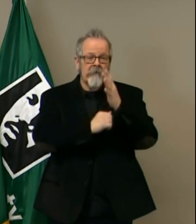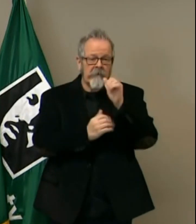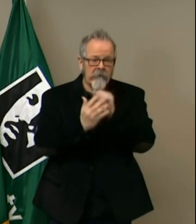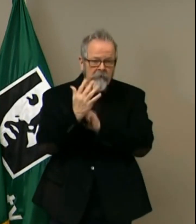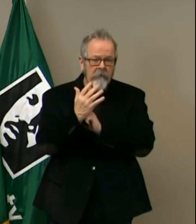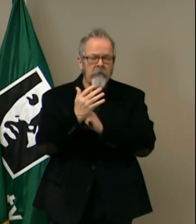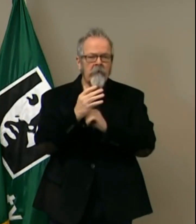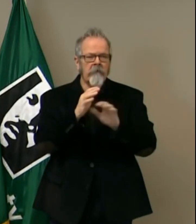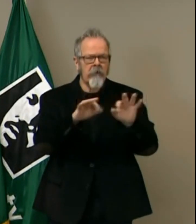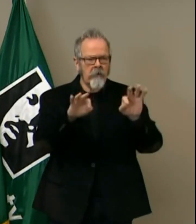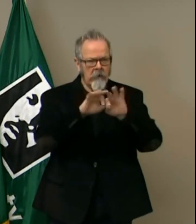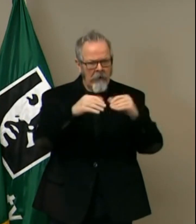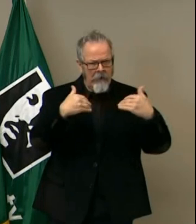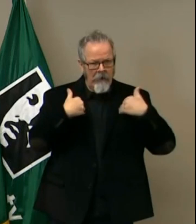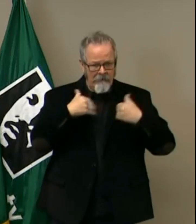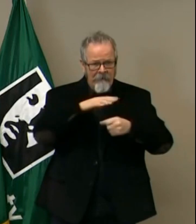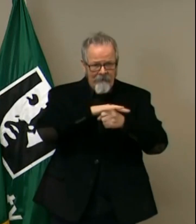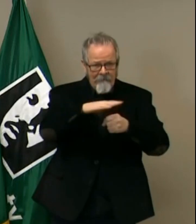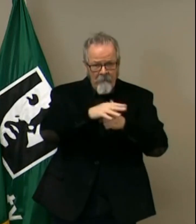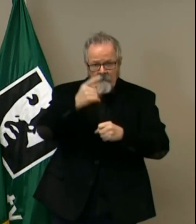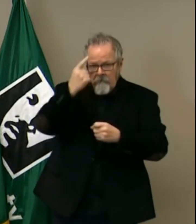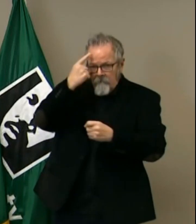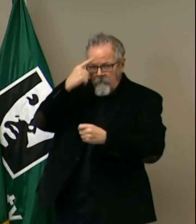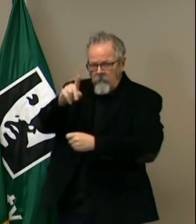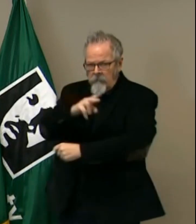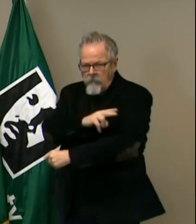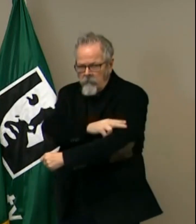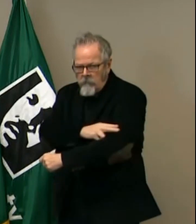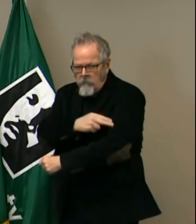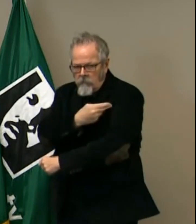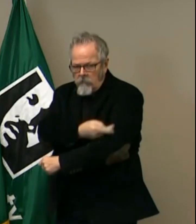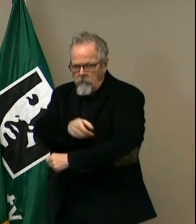hundreds of thousands of personally protective equipment has been responding